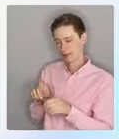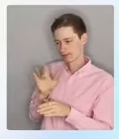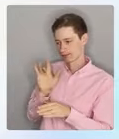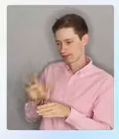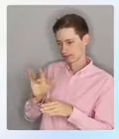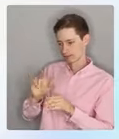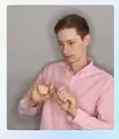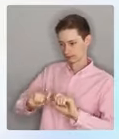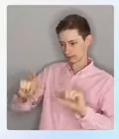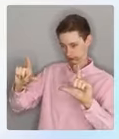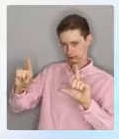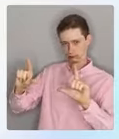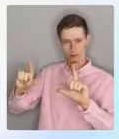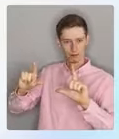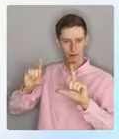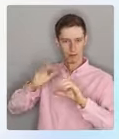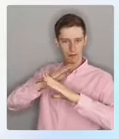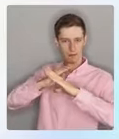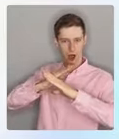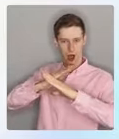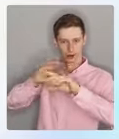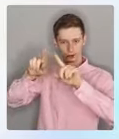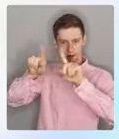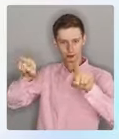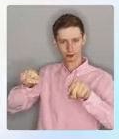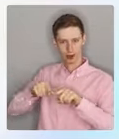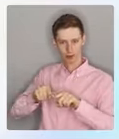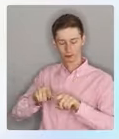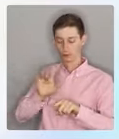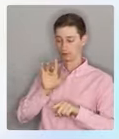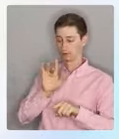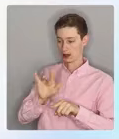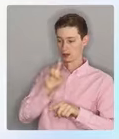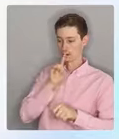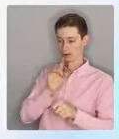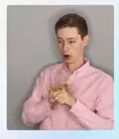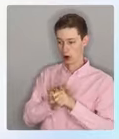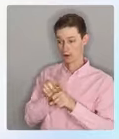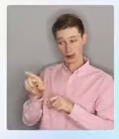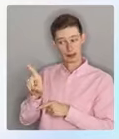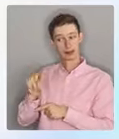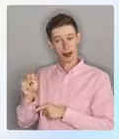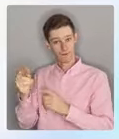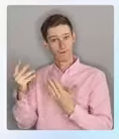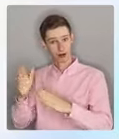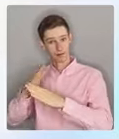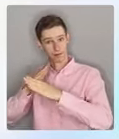to open the block dialogue. Once I click confirm, Dan will also be blocked